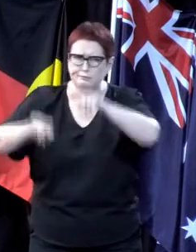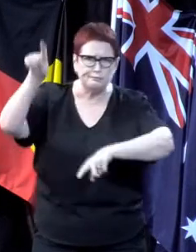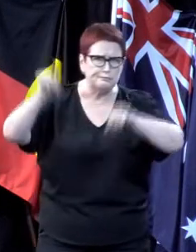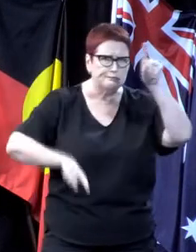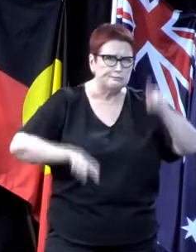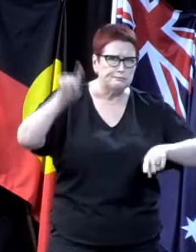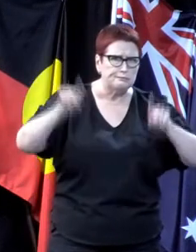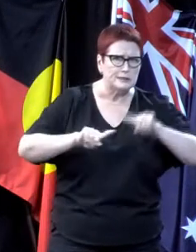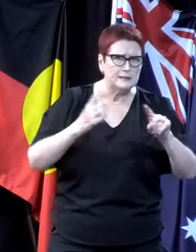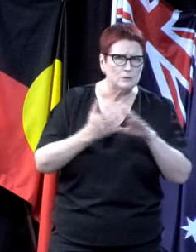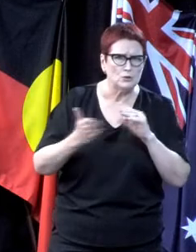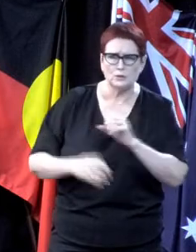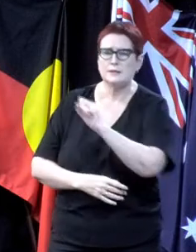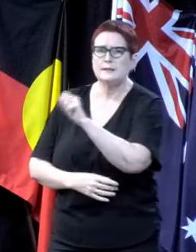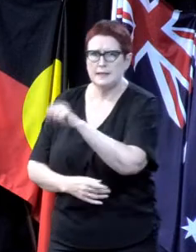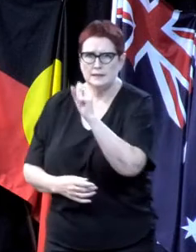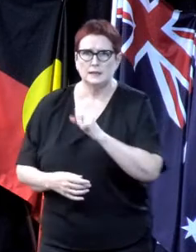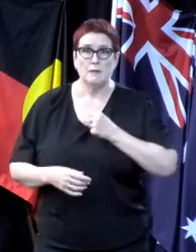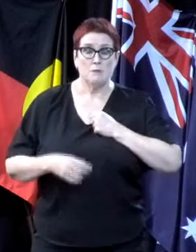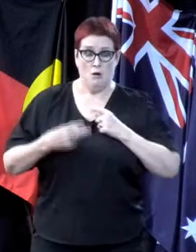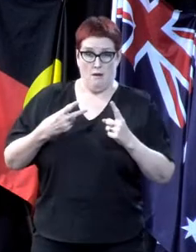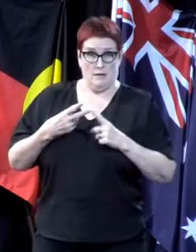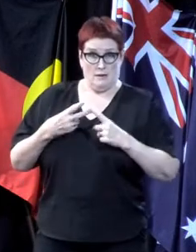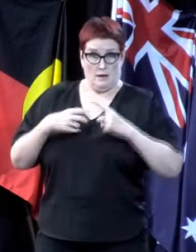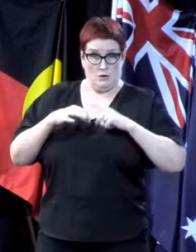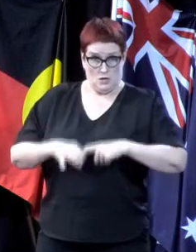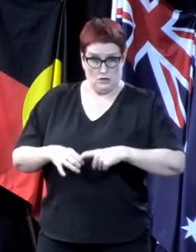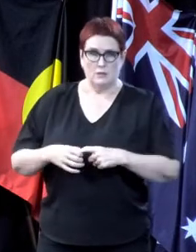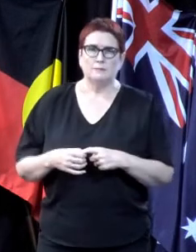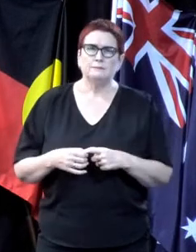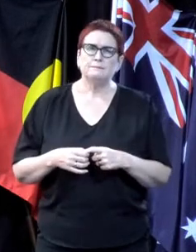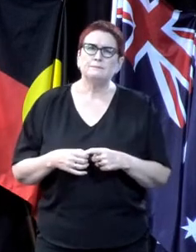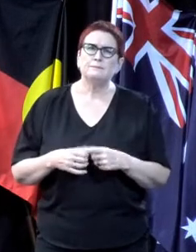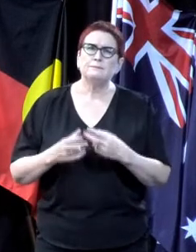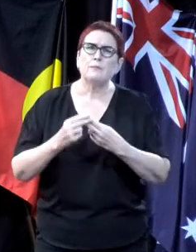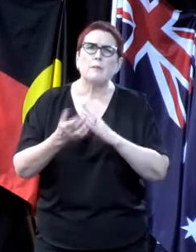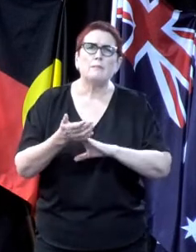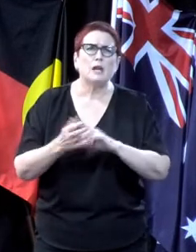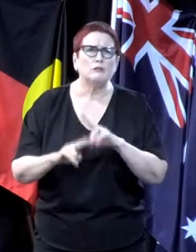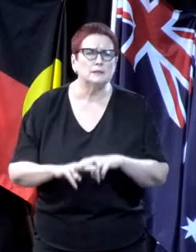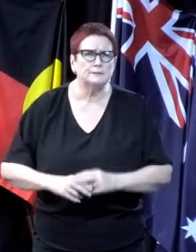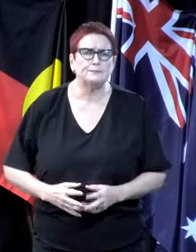And then, I had a second question about parents and that -